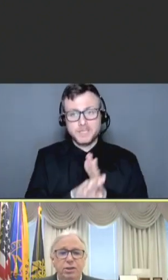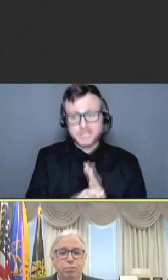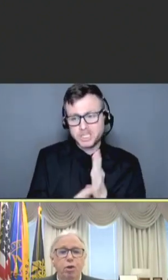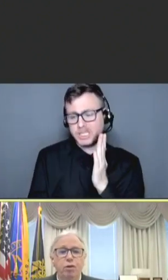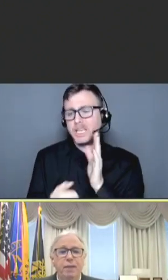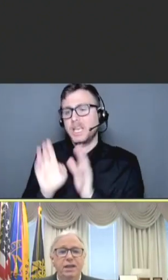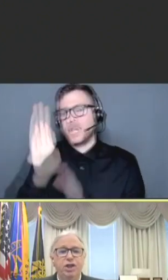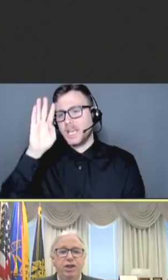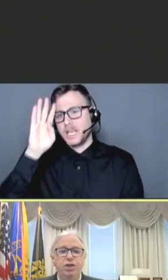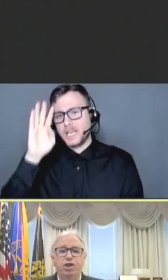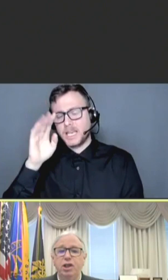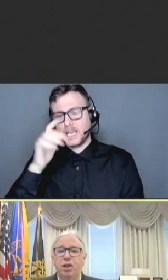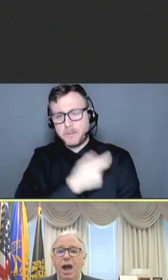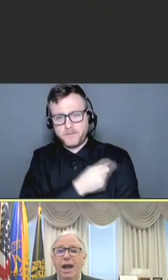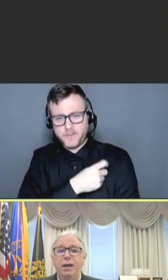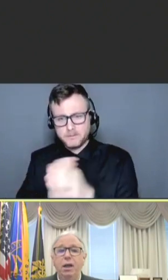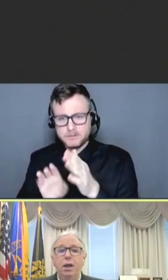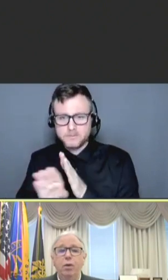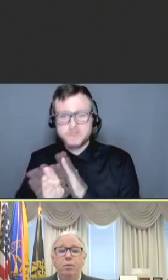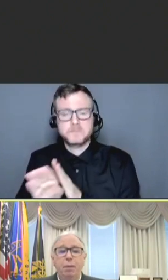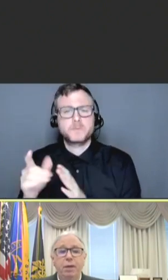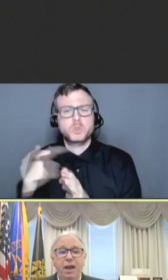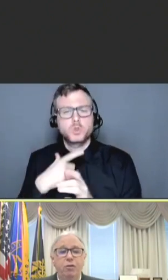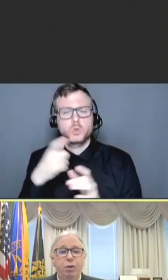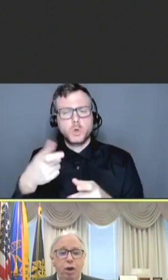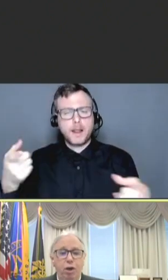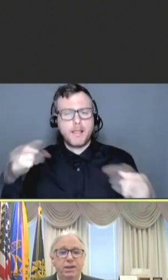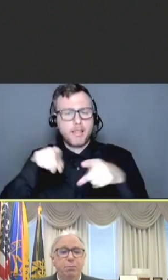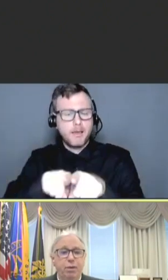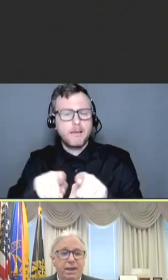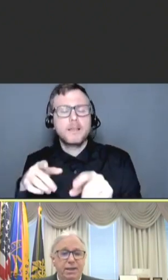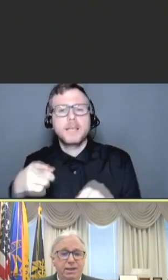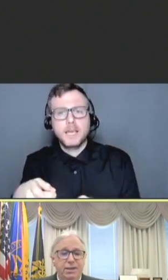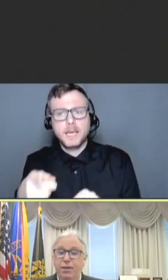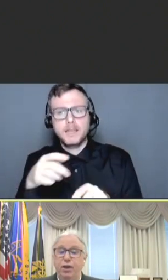and programmatic changes should align with public health priorities and practices in